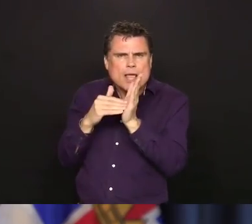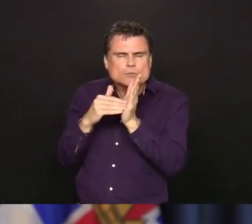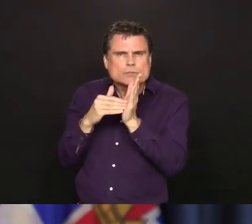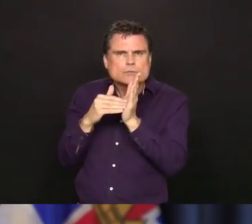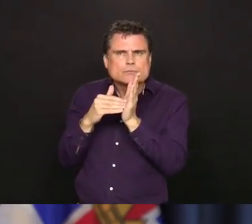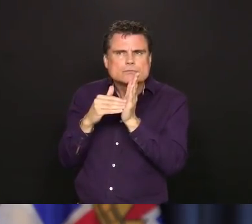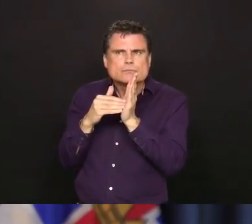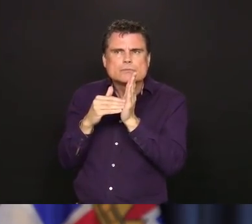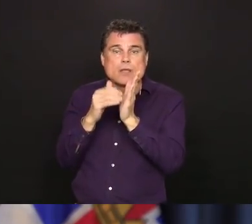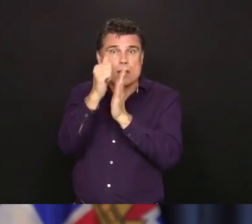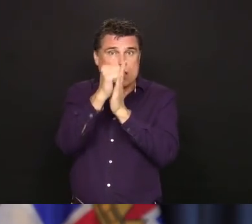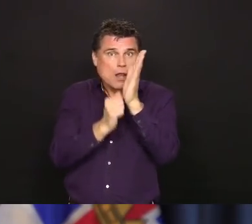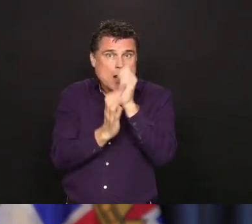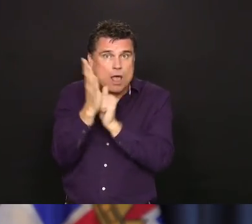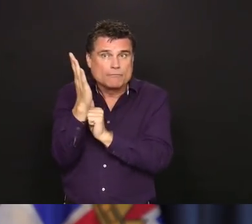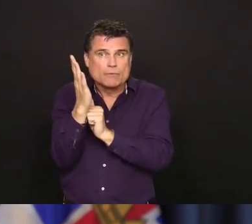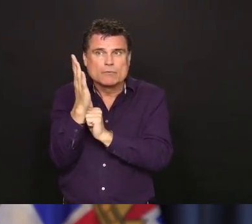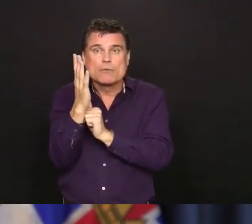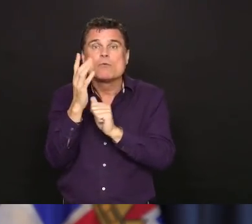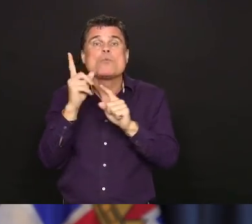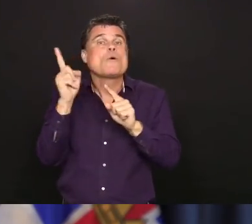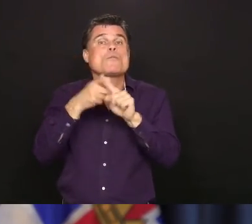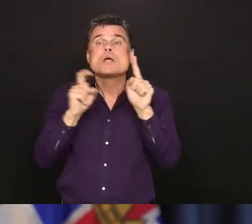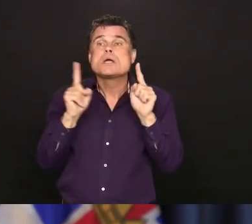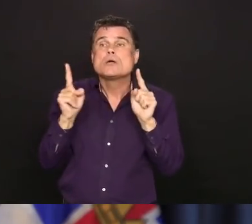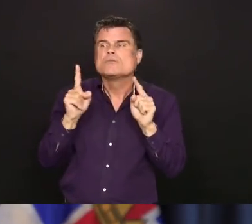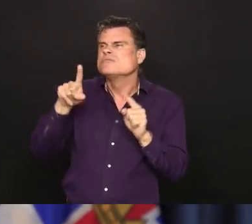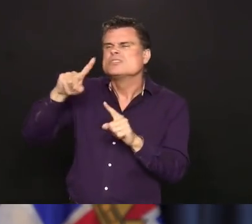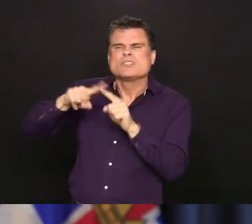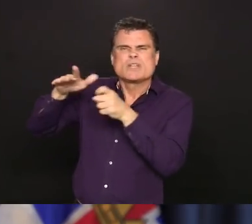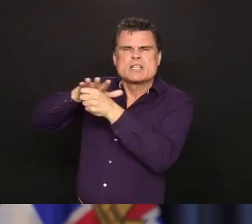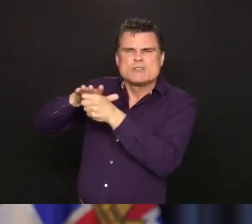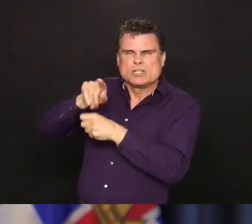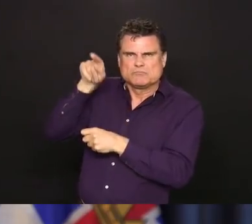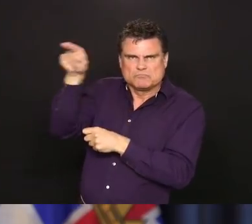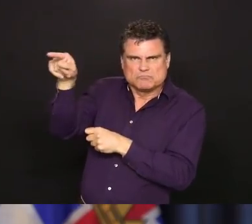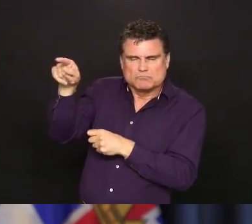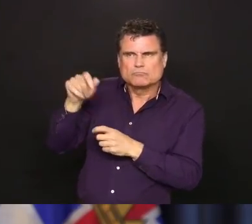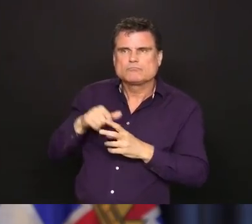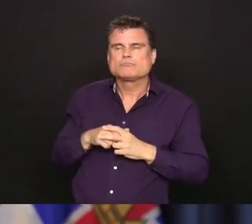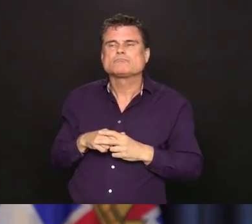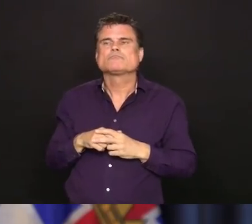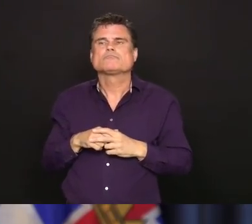As you'll know, Alberta is sending us